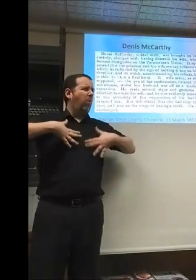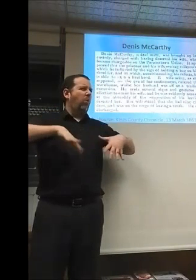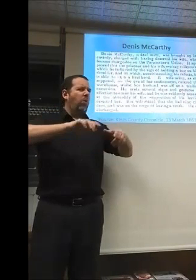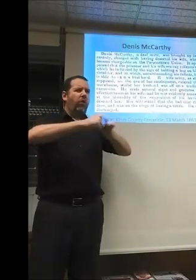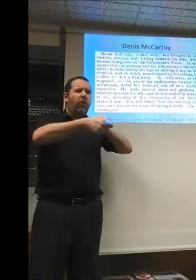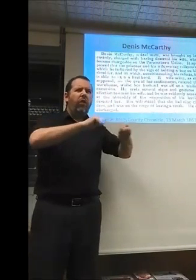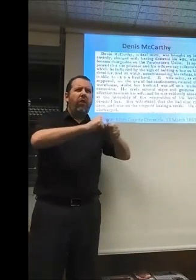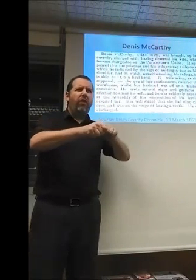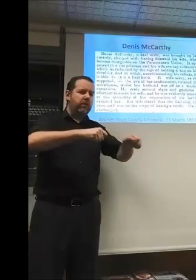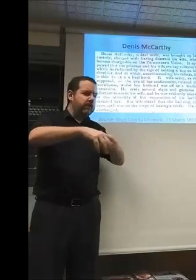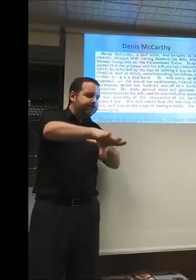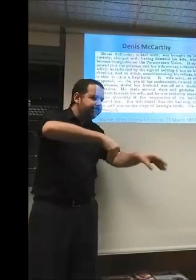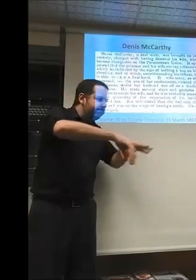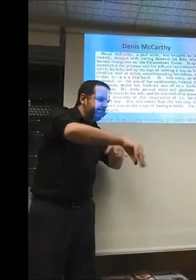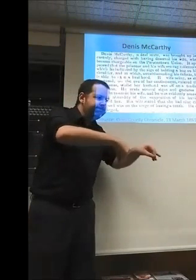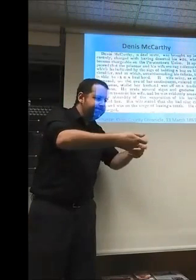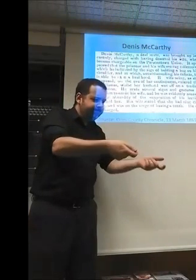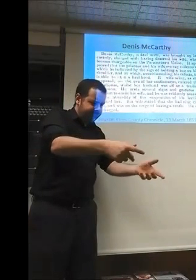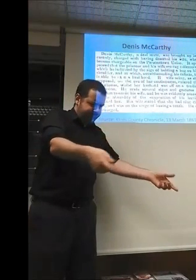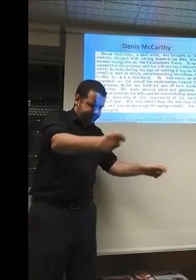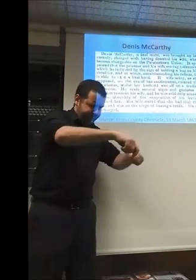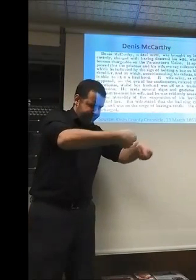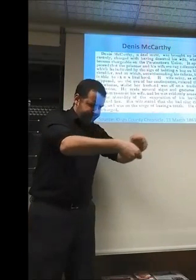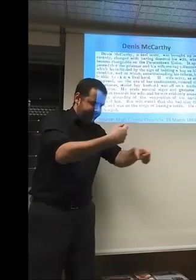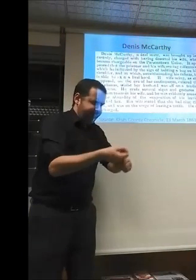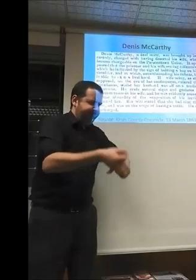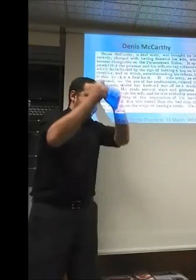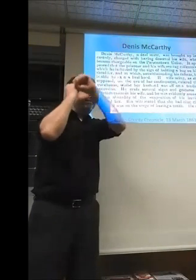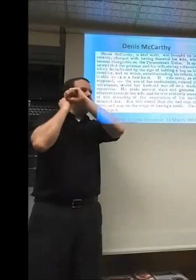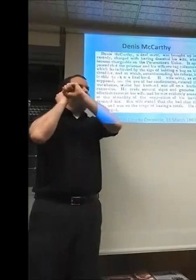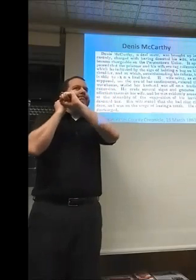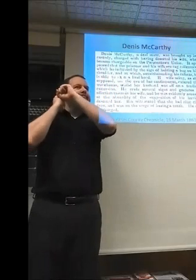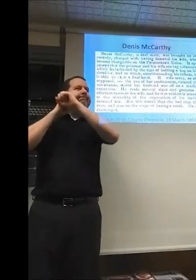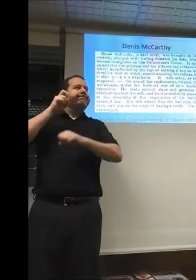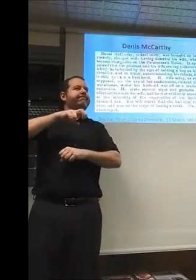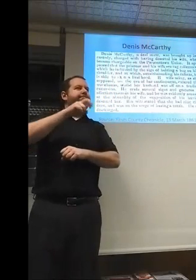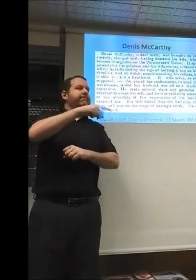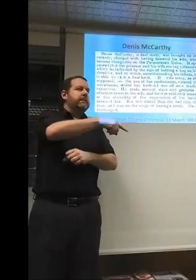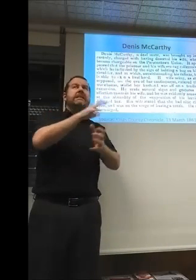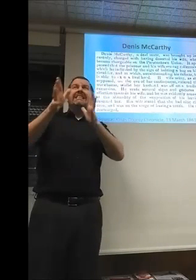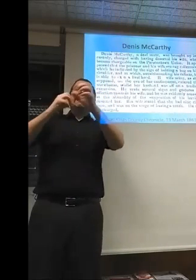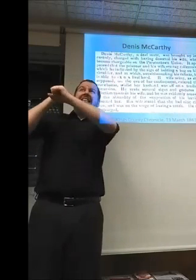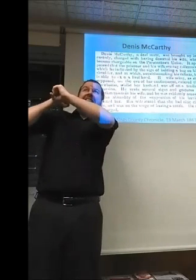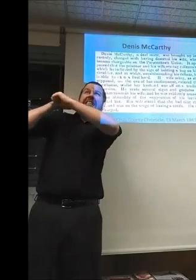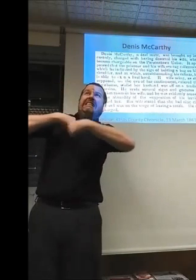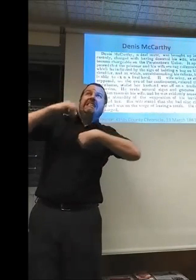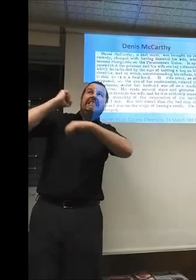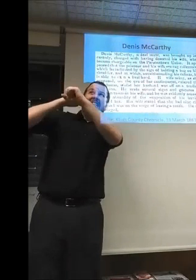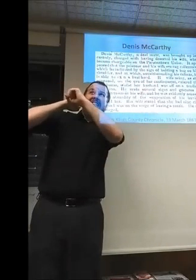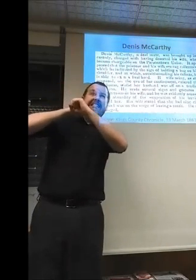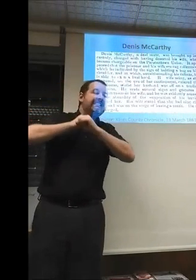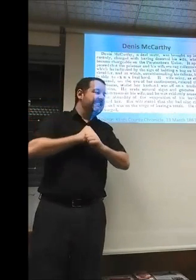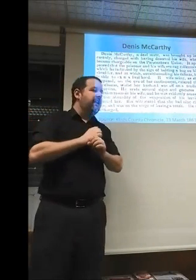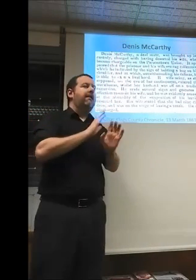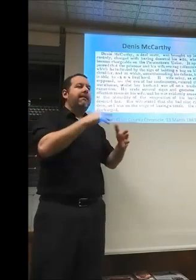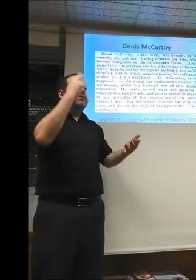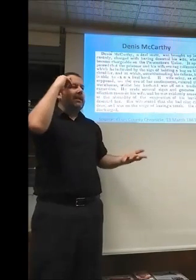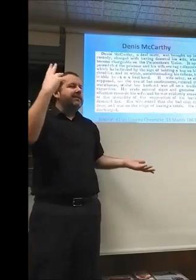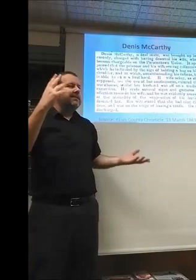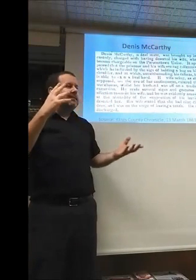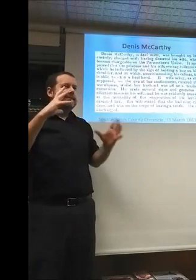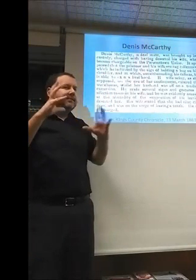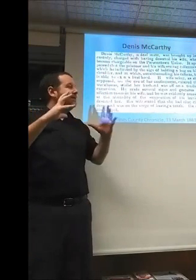And one time, there was somebody who discharged a loaded rifle and so he was sent to court.